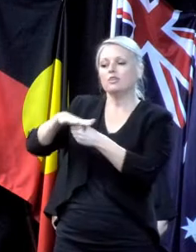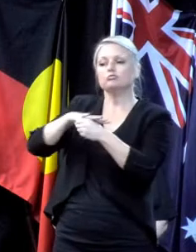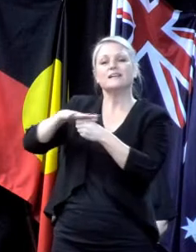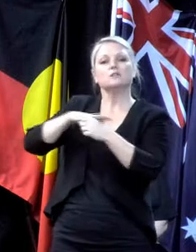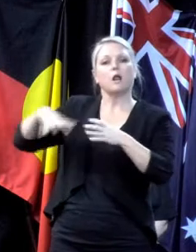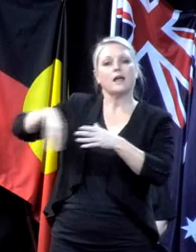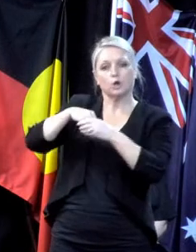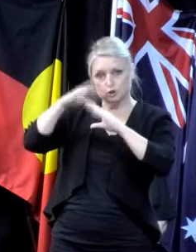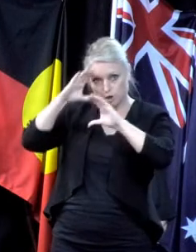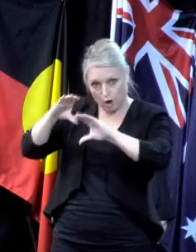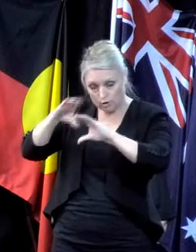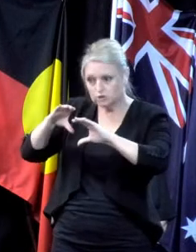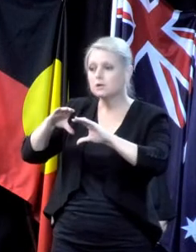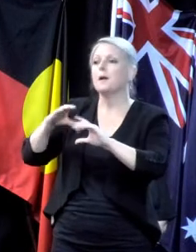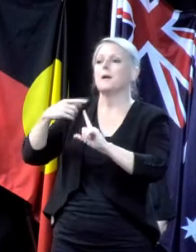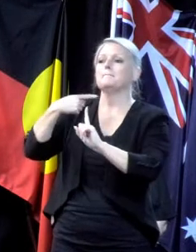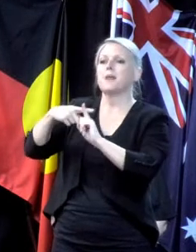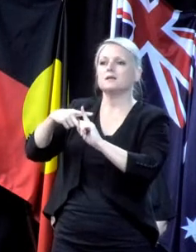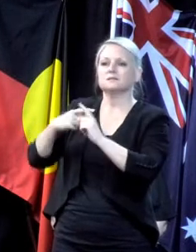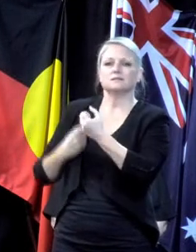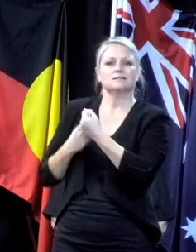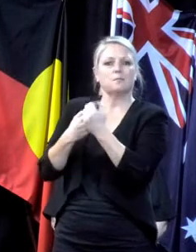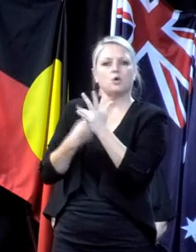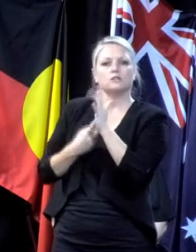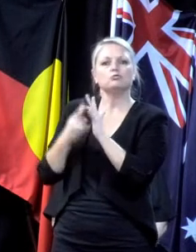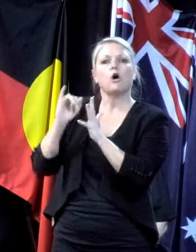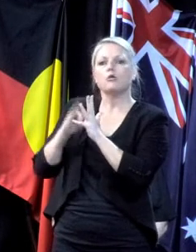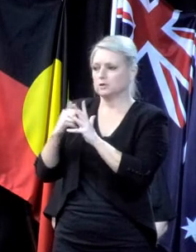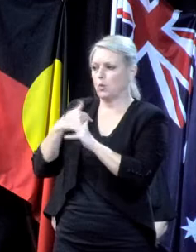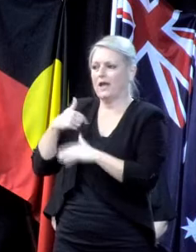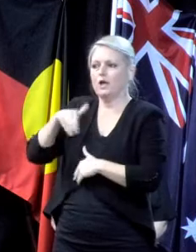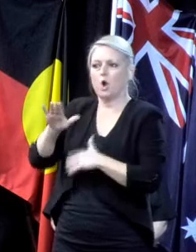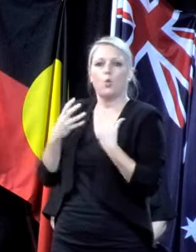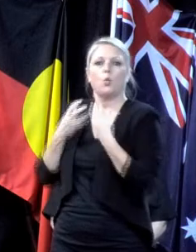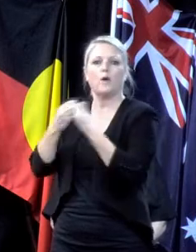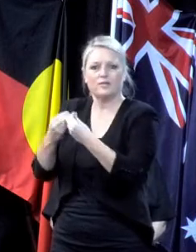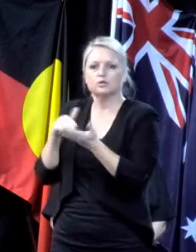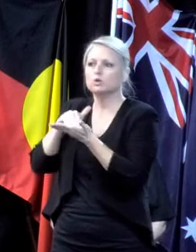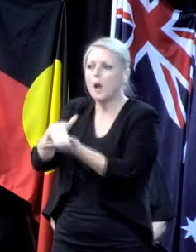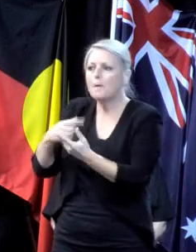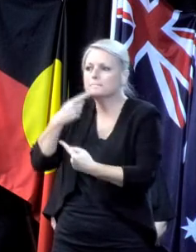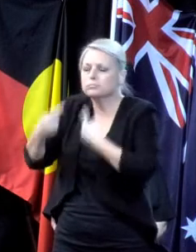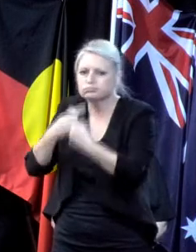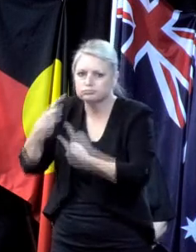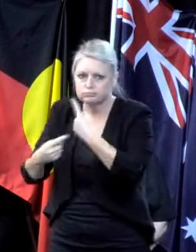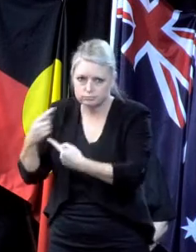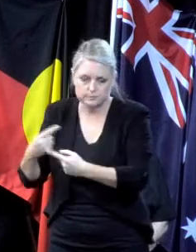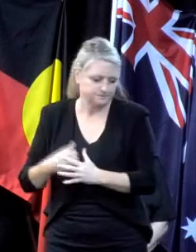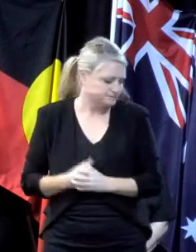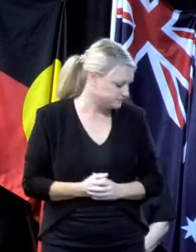But, then, we also go in supporting roles to help her deliver that content, as well. OK, so, trying to get the two pieces of the puzzle.